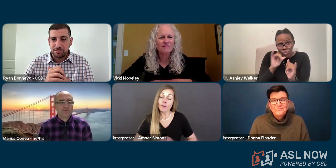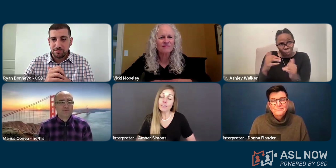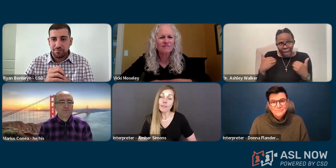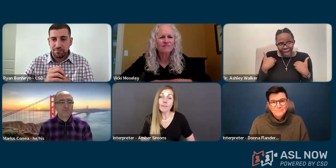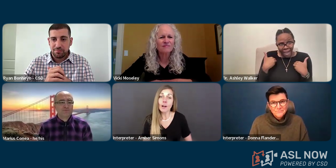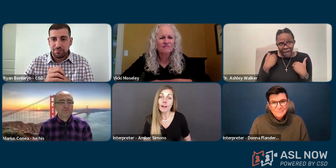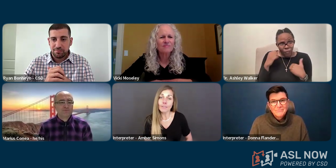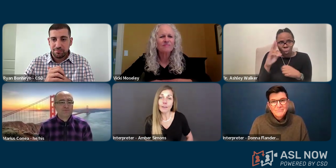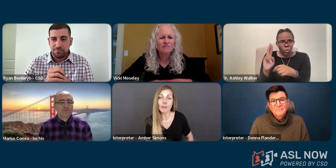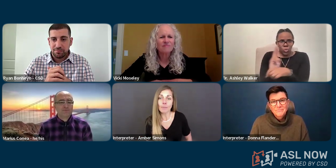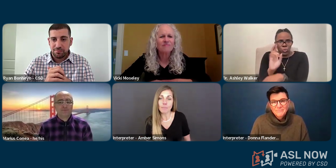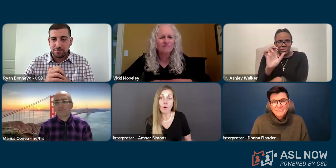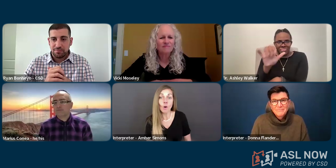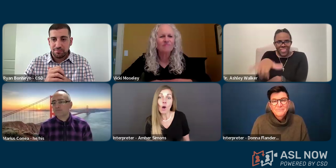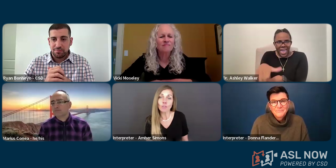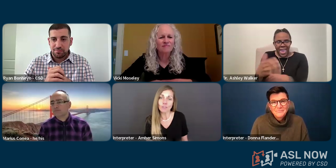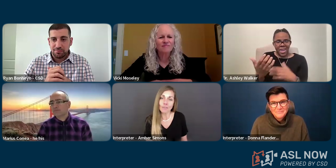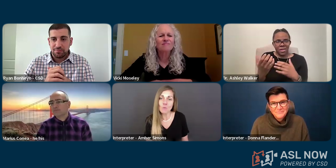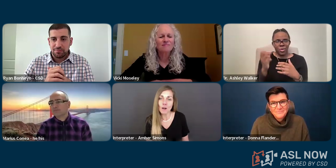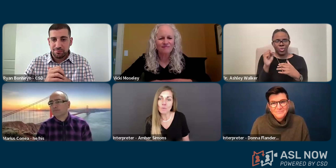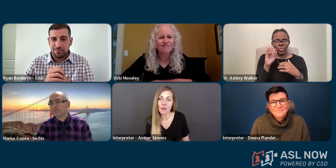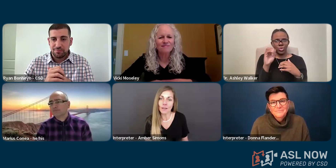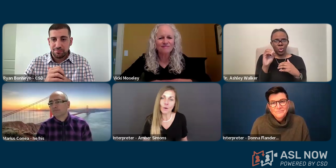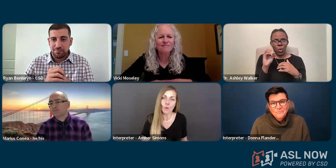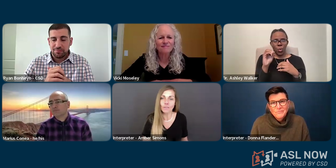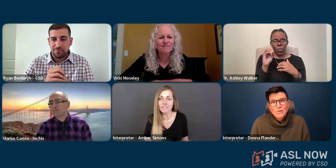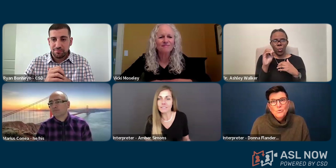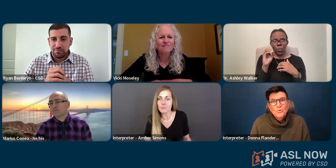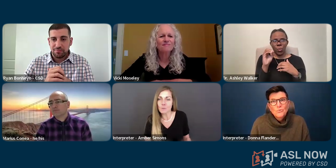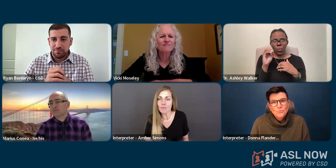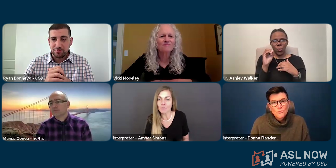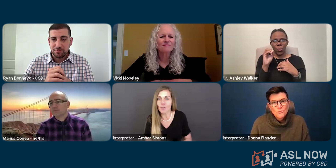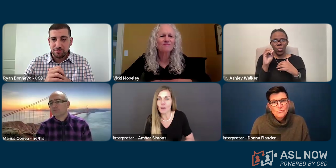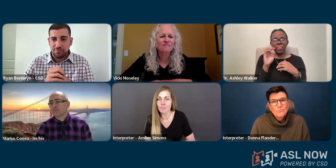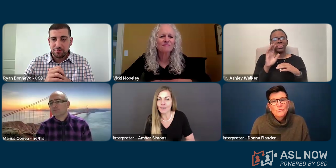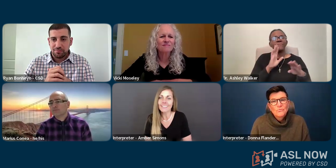for deaf and hard of hearing people call 711 or TTY phone number.